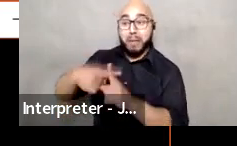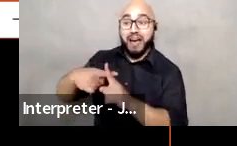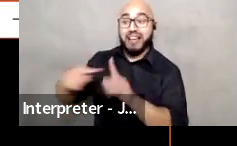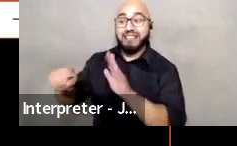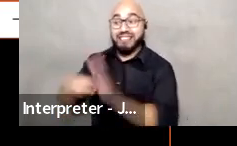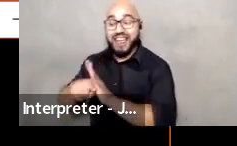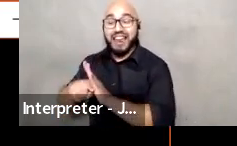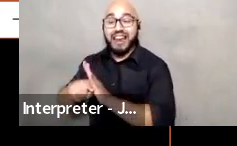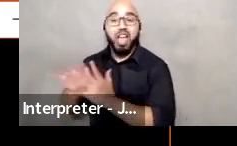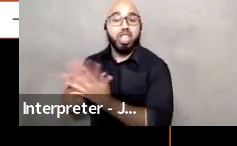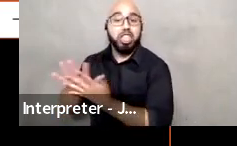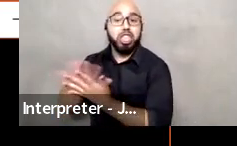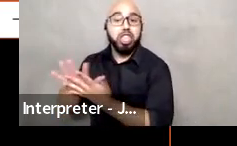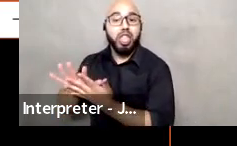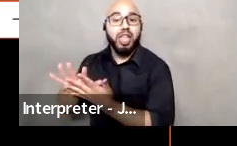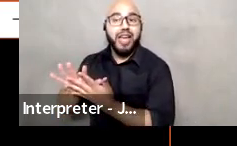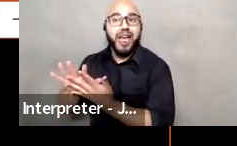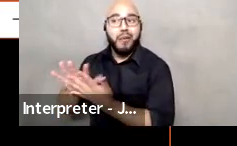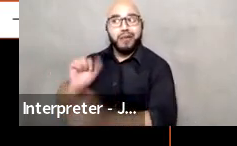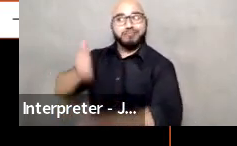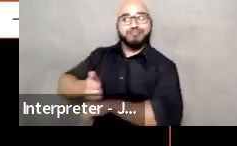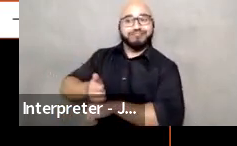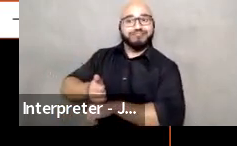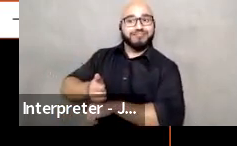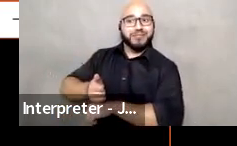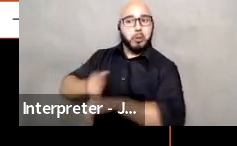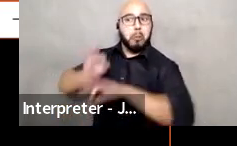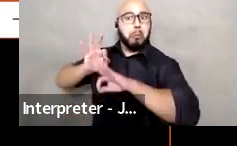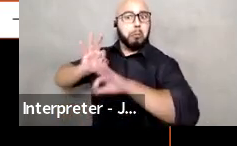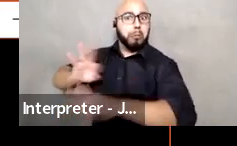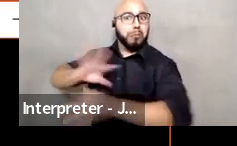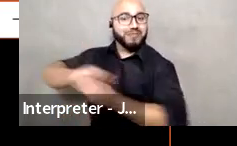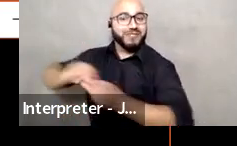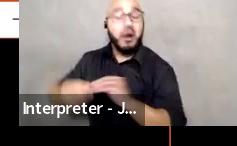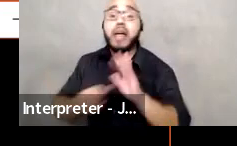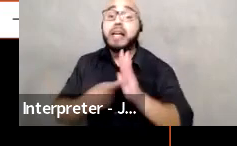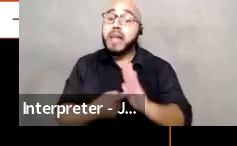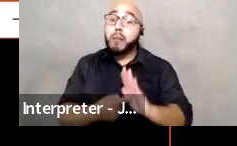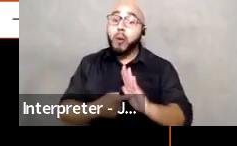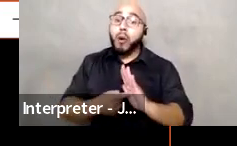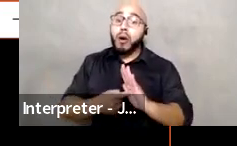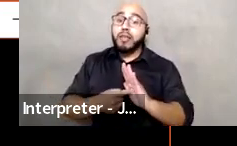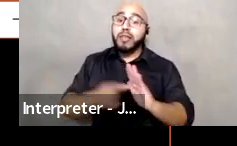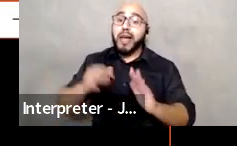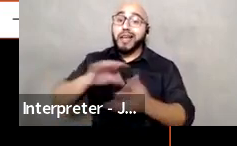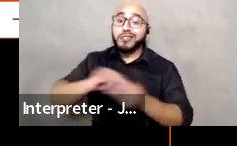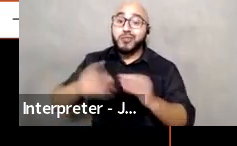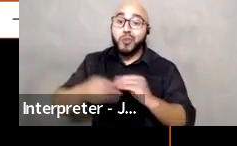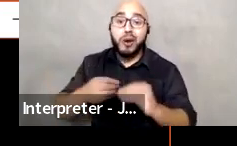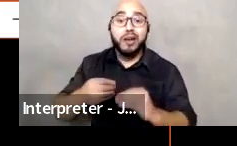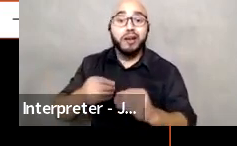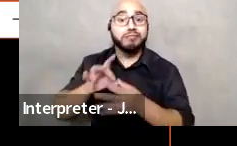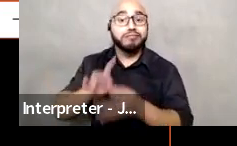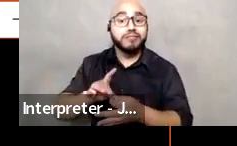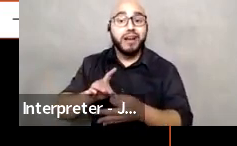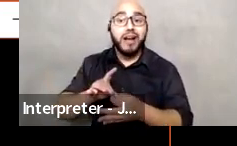We all learned about Thanksgiving when we were little kids. You know, the Thanksgiving. Meal where the. Puritans and the Native.